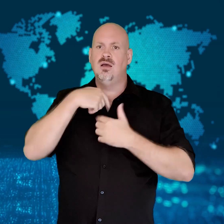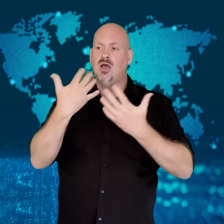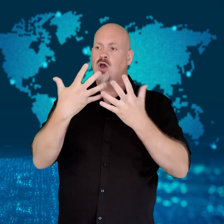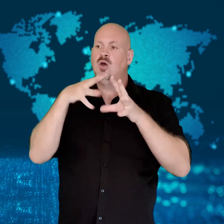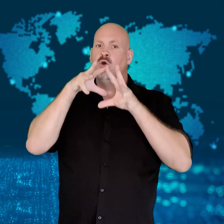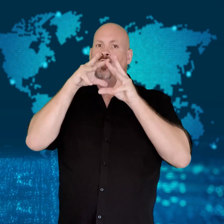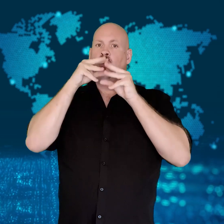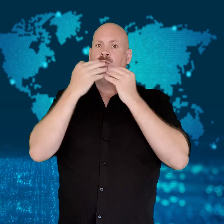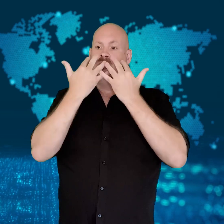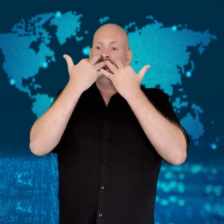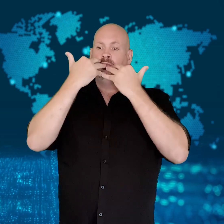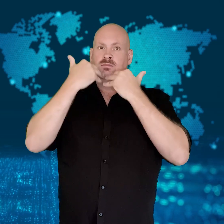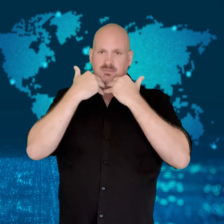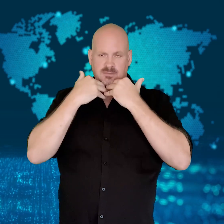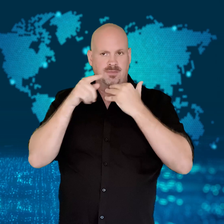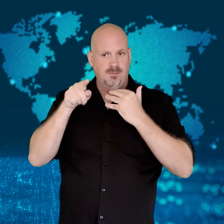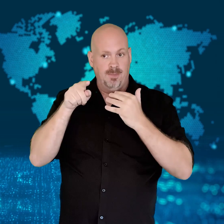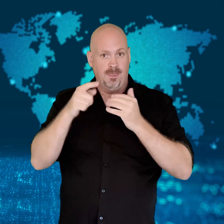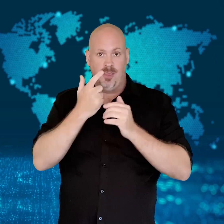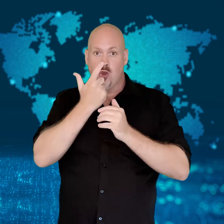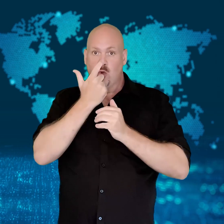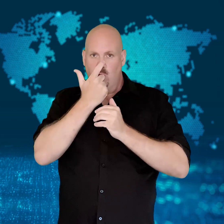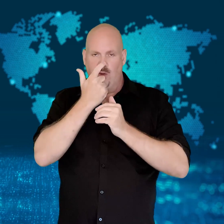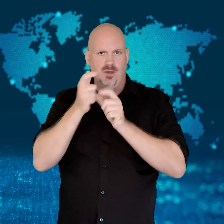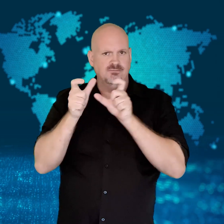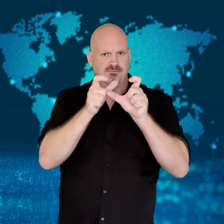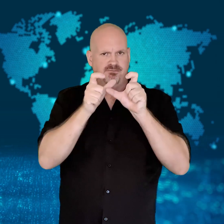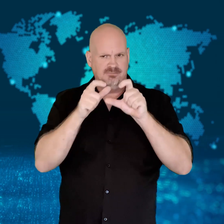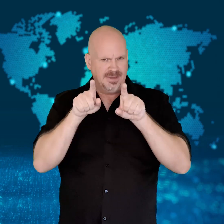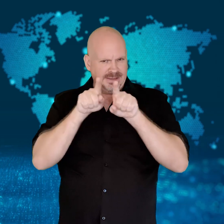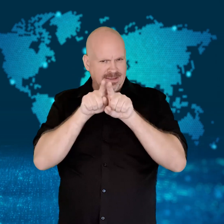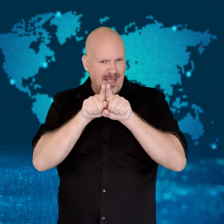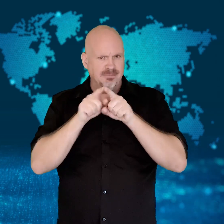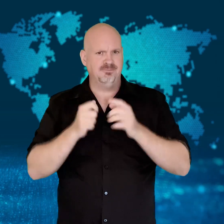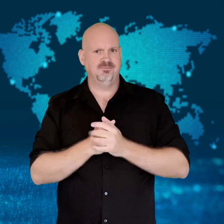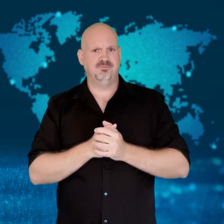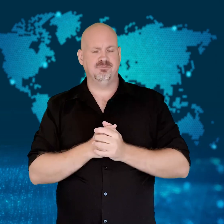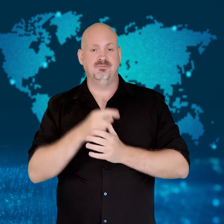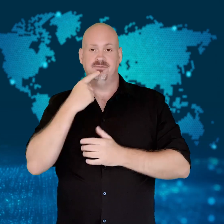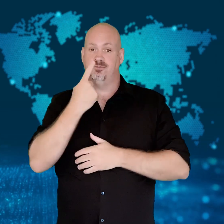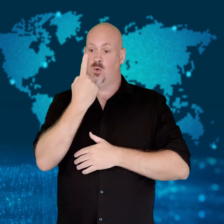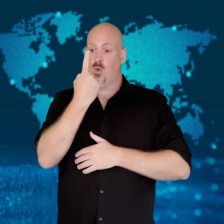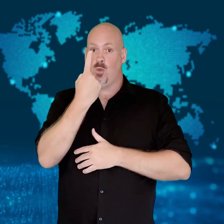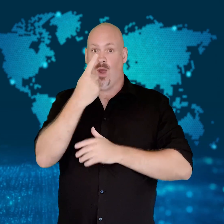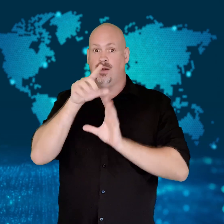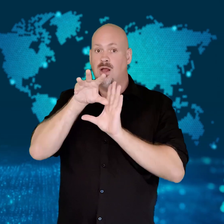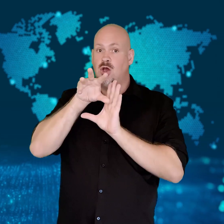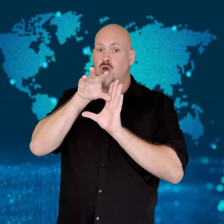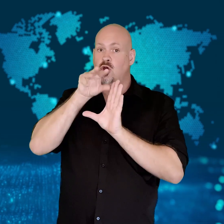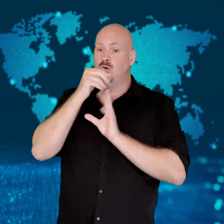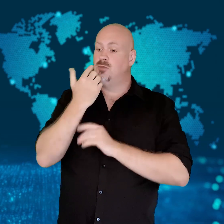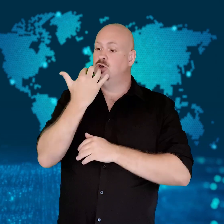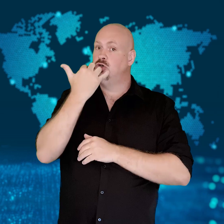The company has claimed that one breath may bolster protection